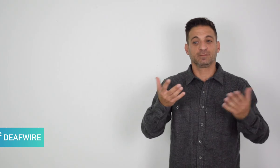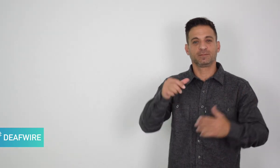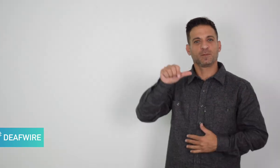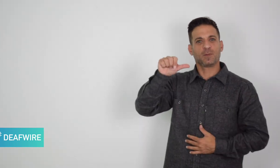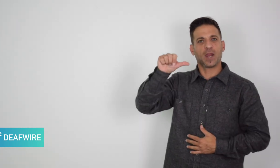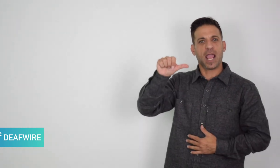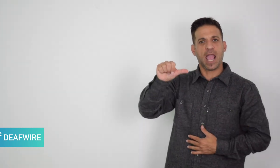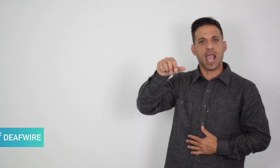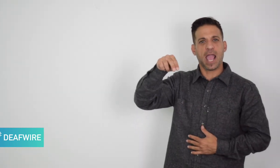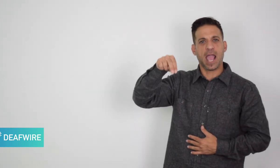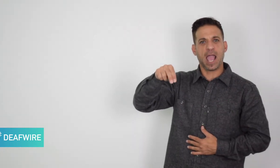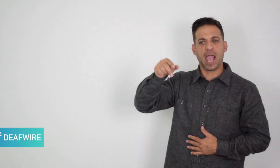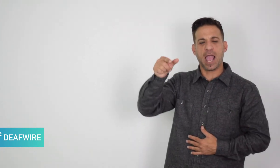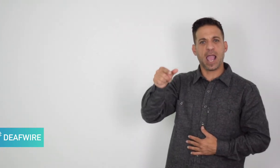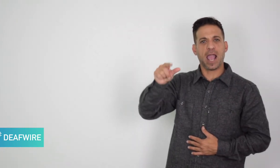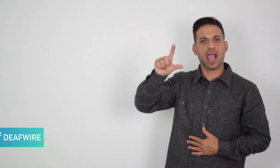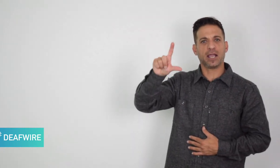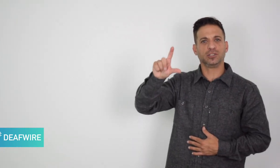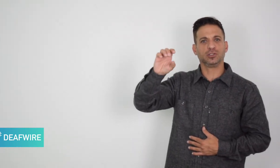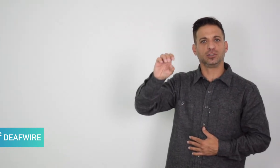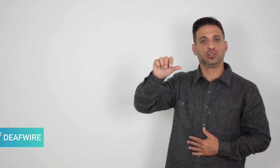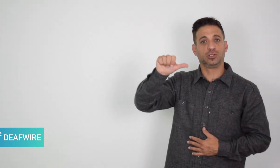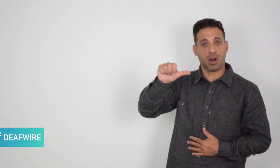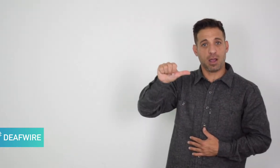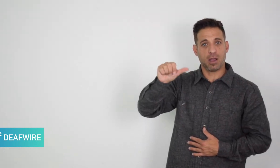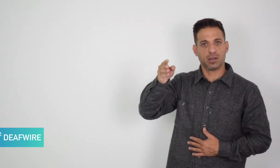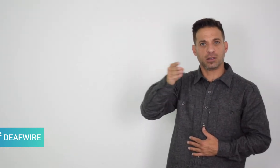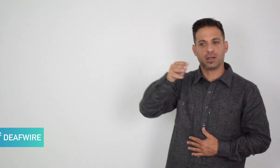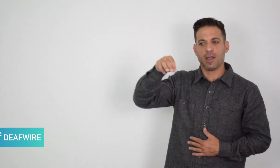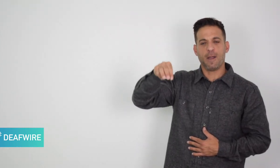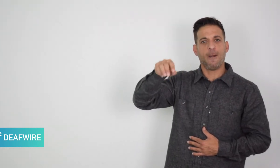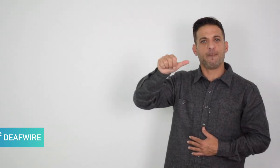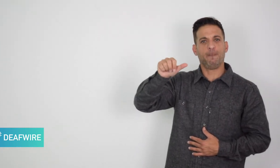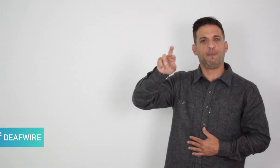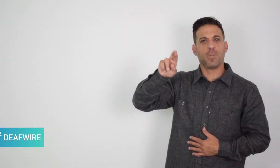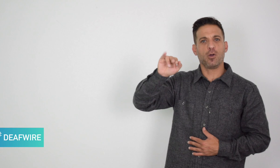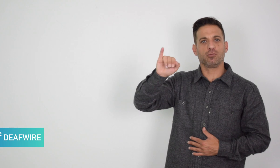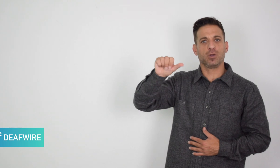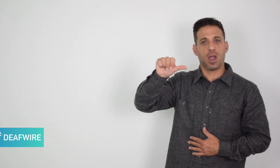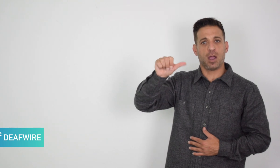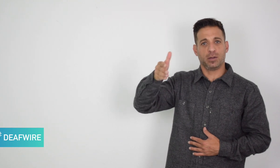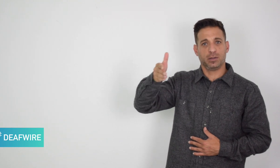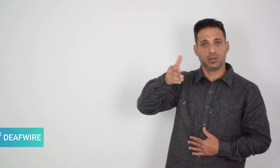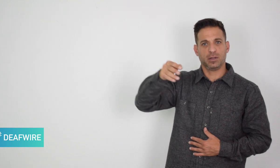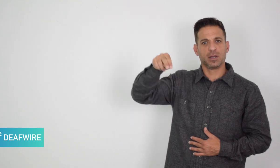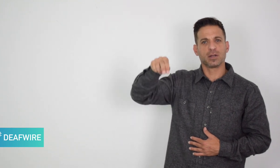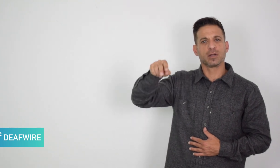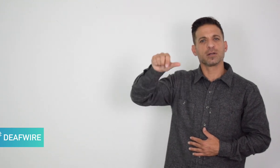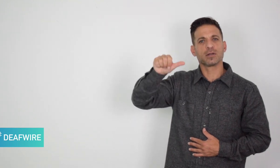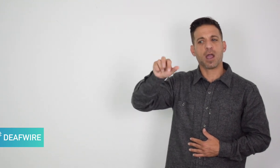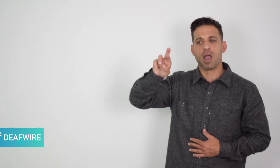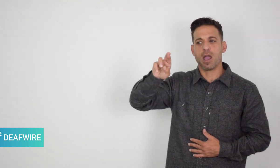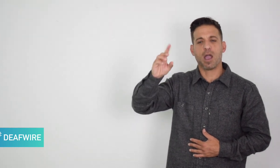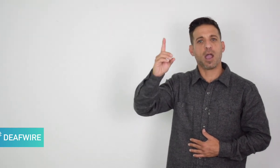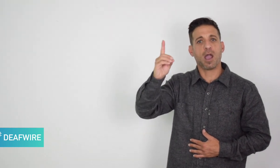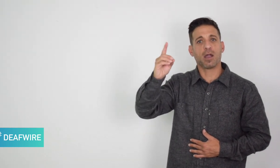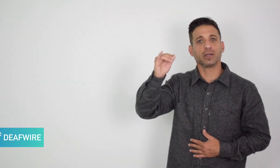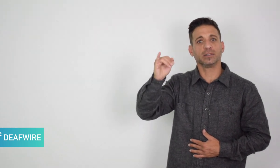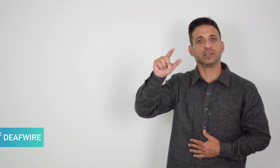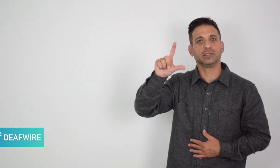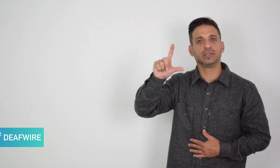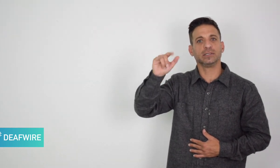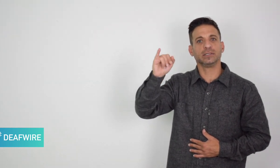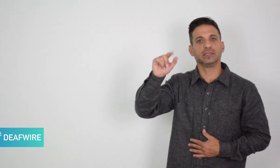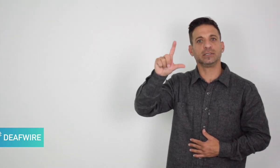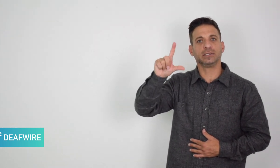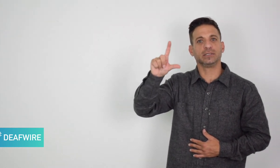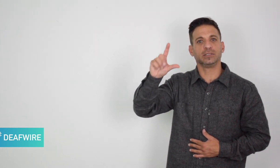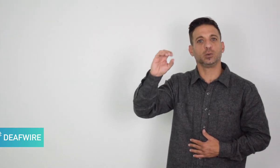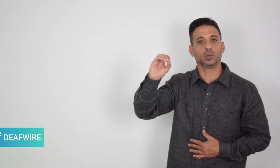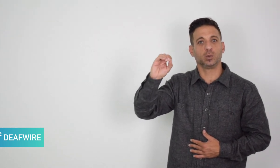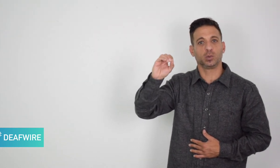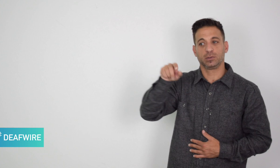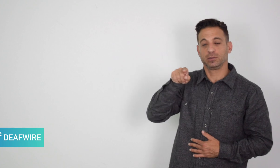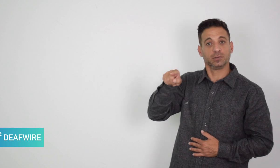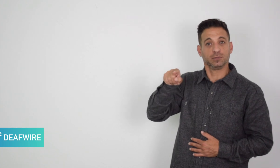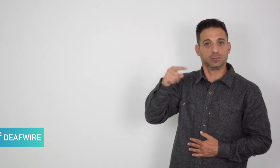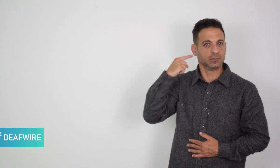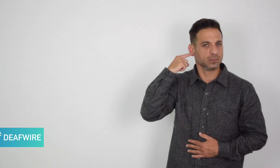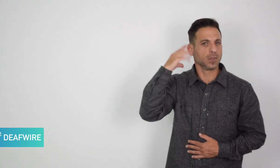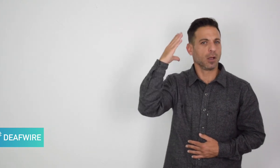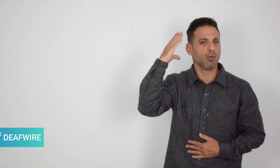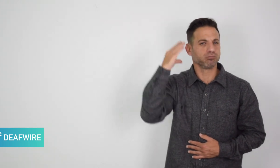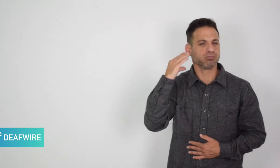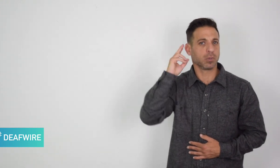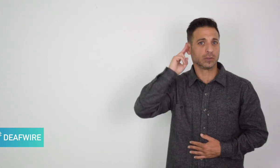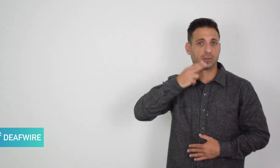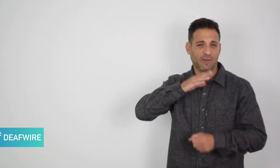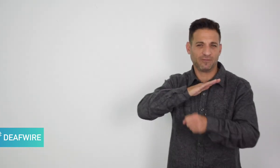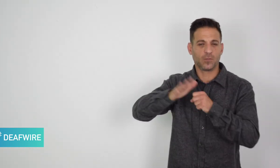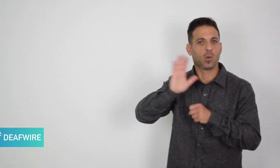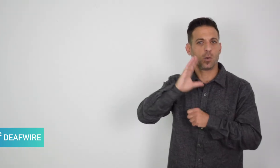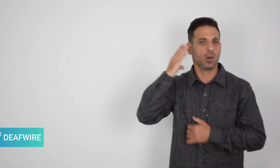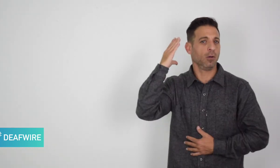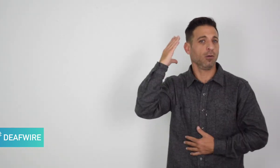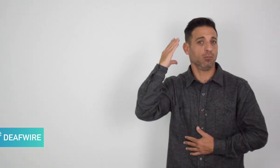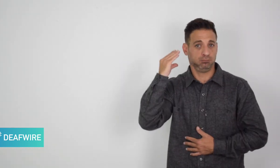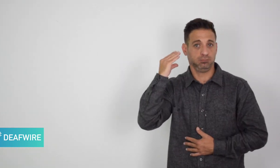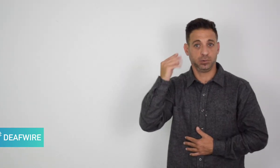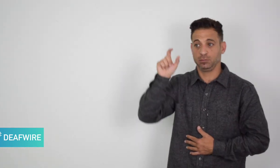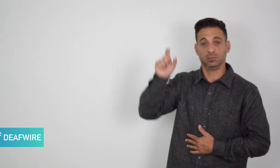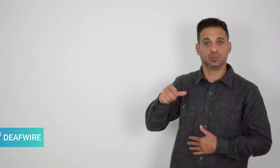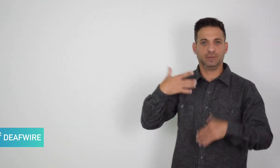Anglea Maria Nardolillo, a hard-of-hearing woman posted